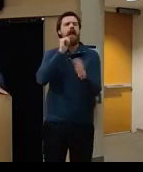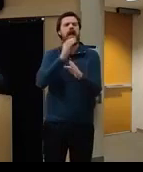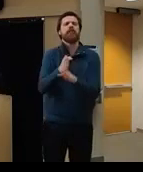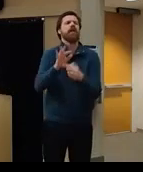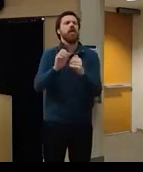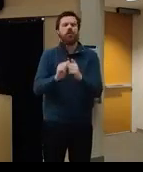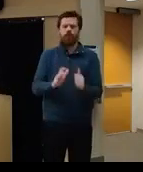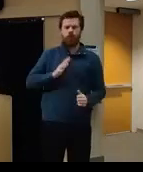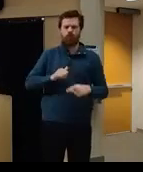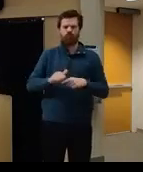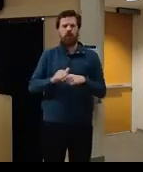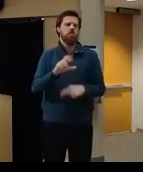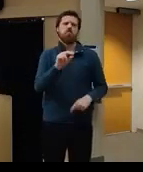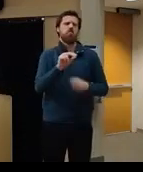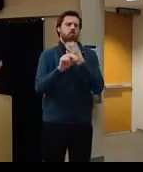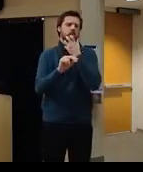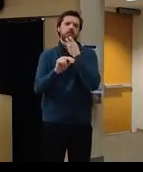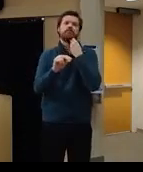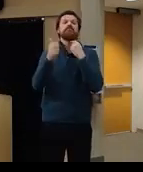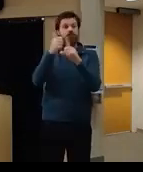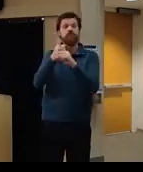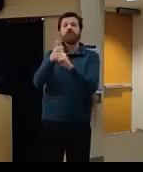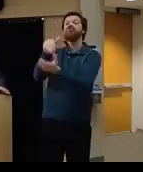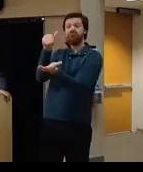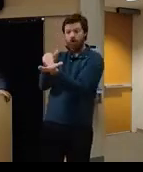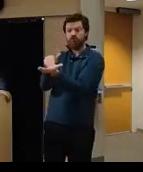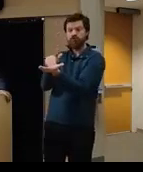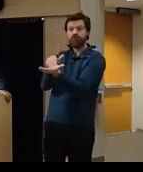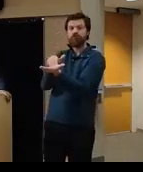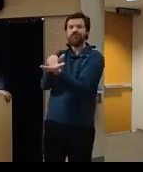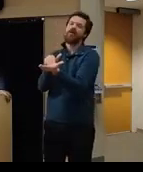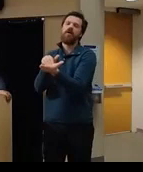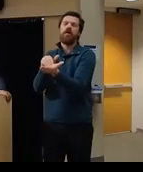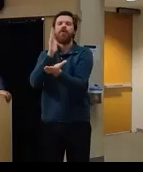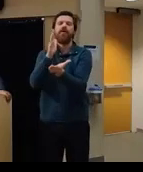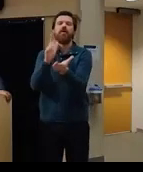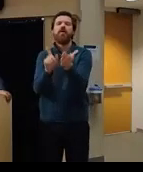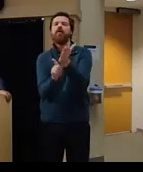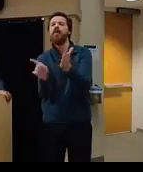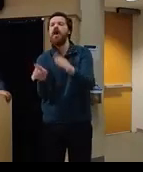formal training that you were a physician and you would kind of adopt a specialty and that would be